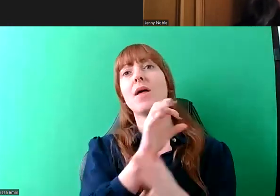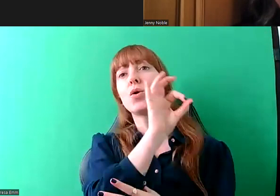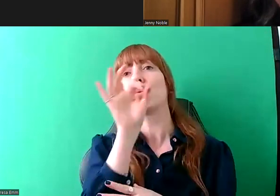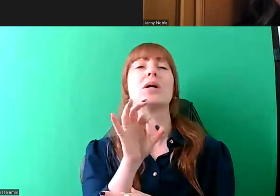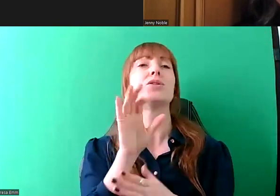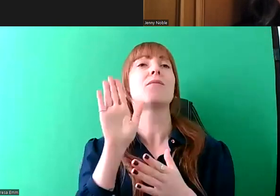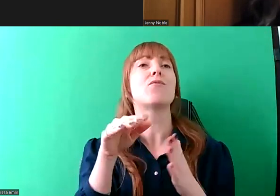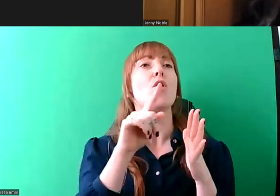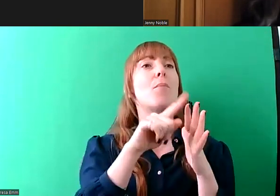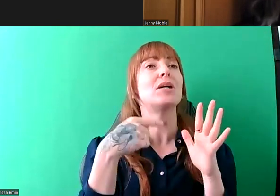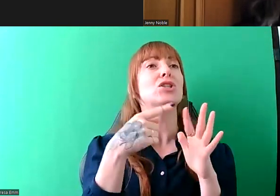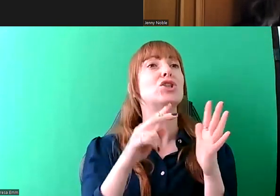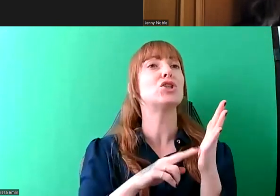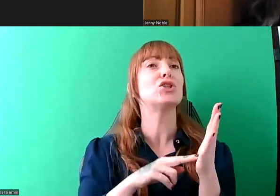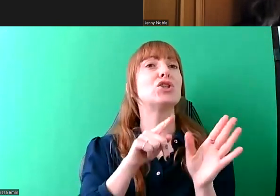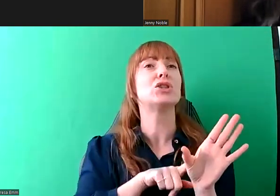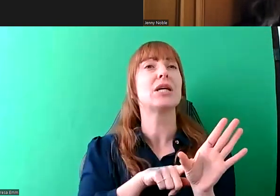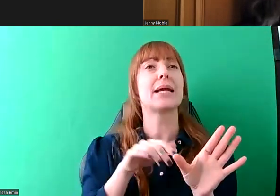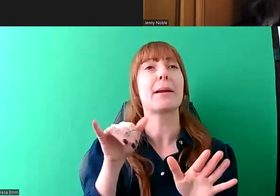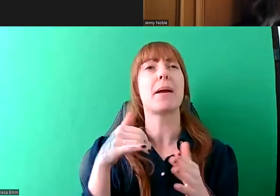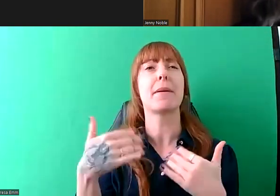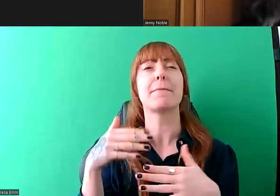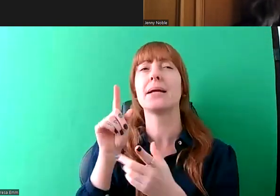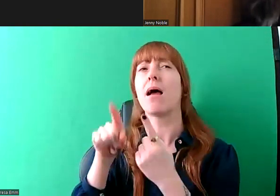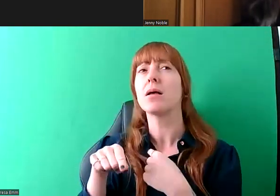may have slightly answered a little bit already, but if you wanted to add anything extra to it,